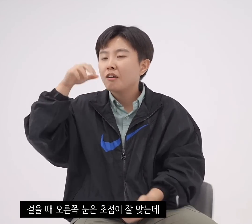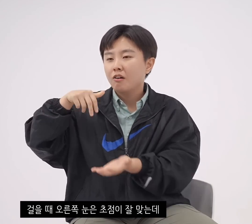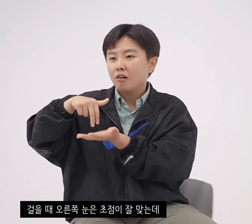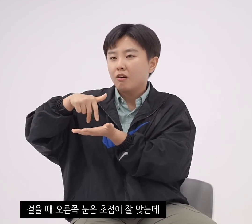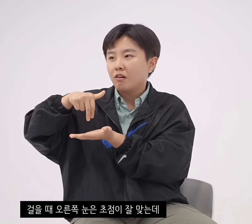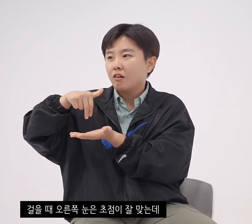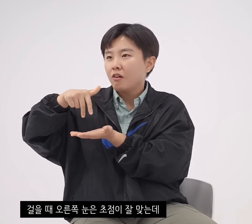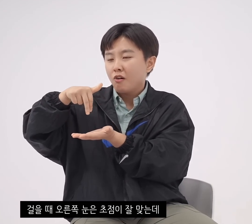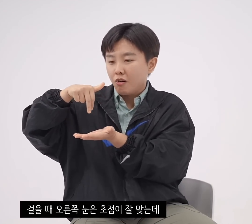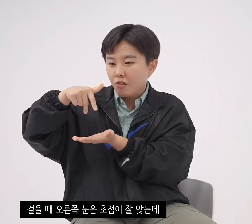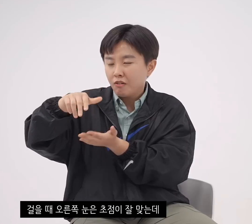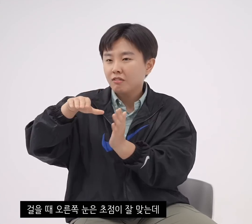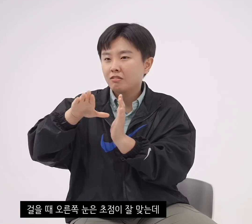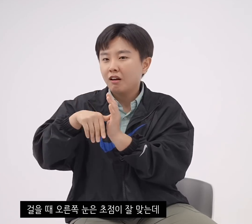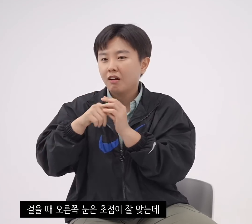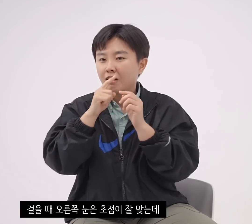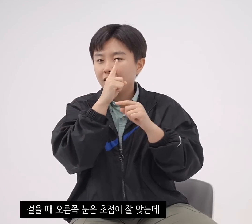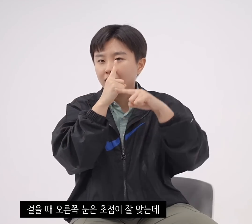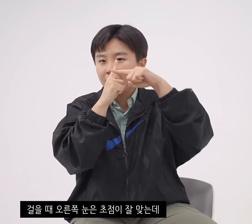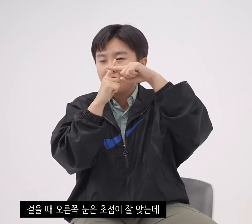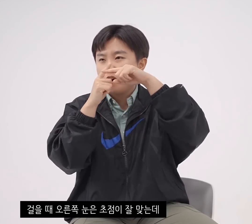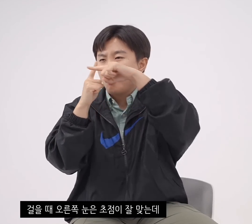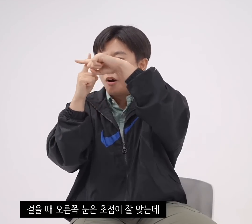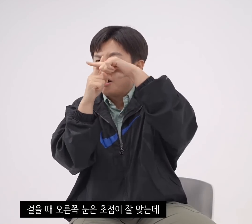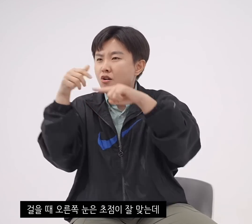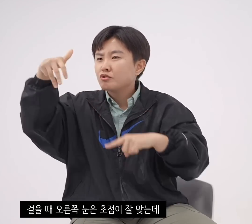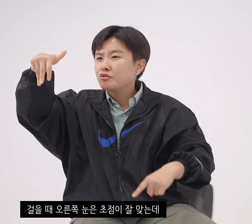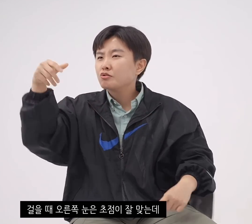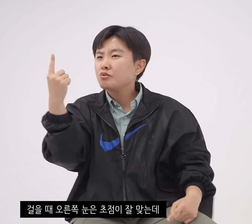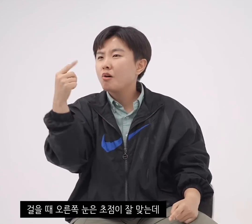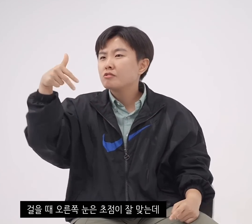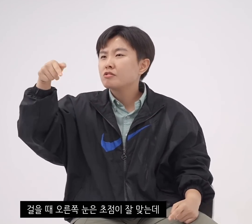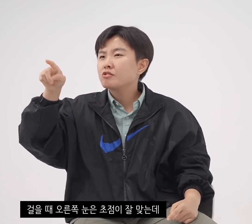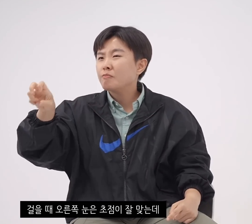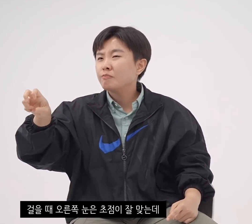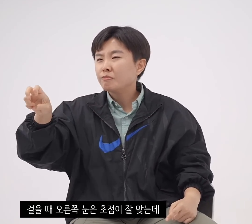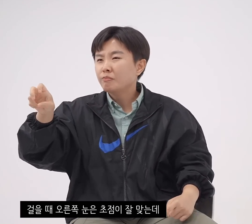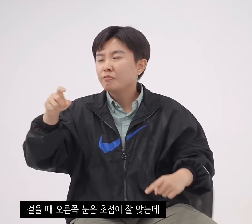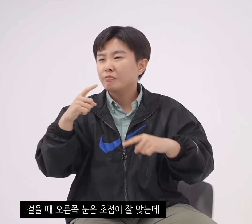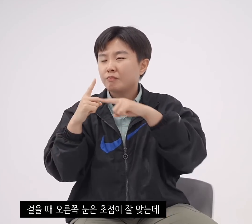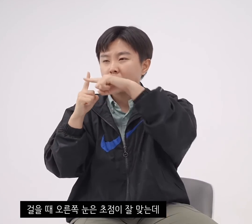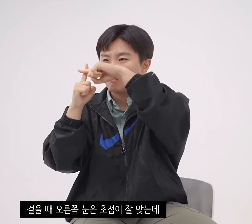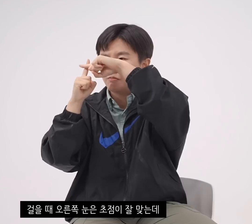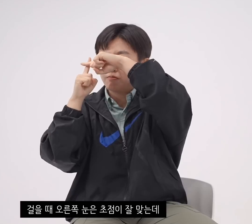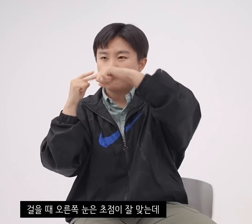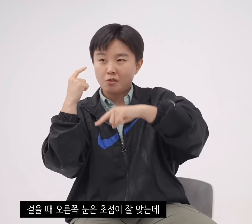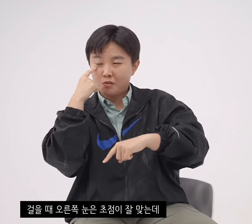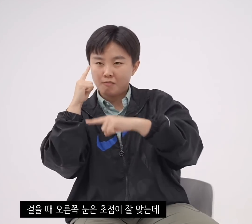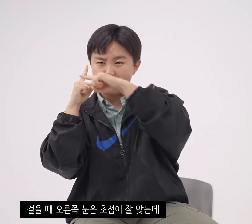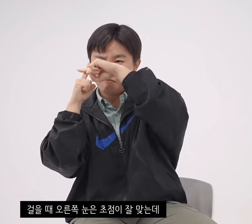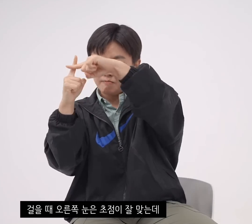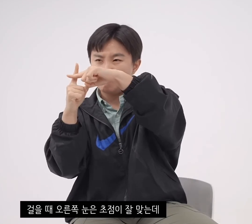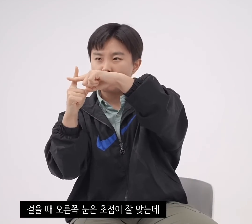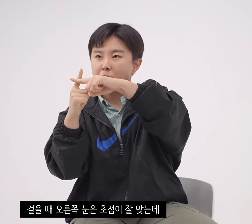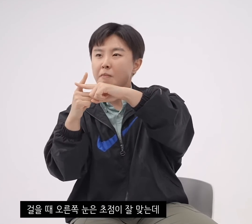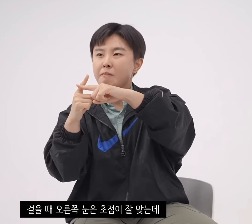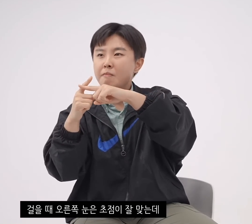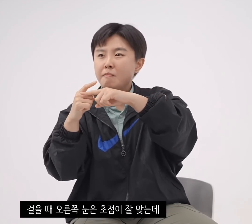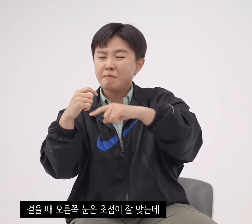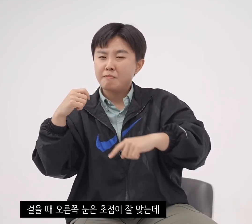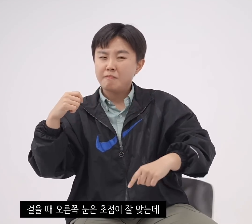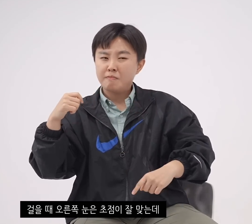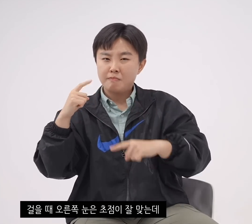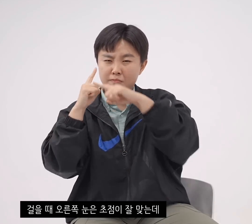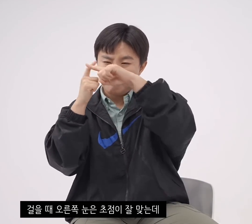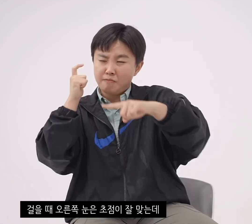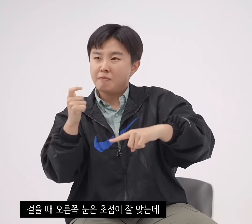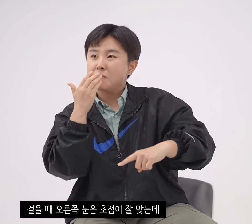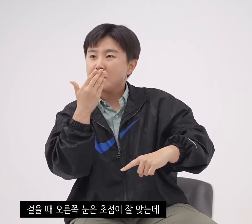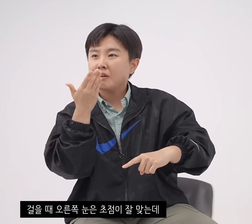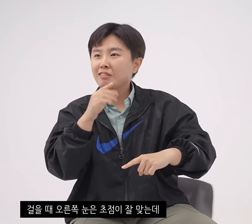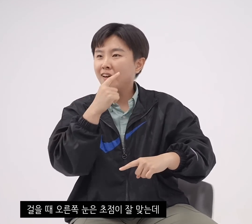When I walk, my right eye focuses well, but